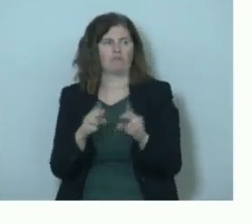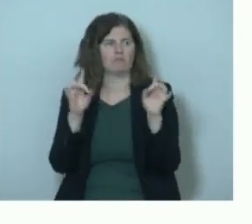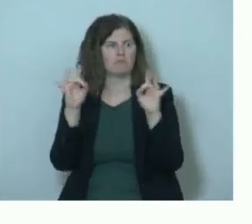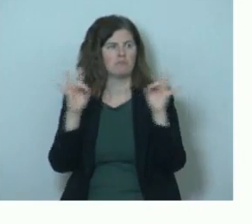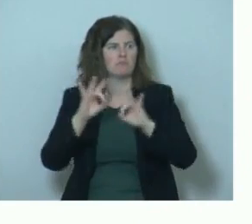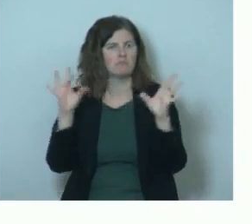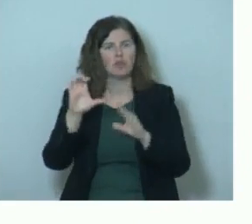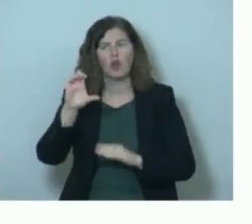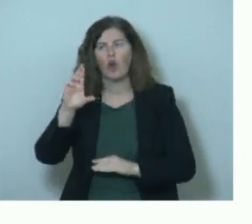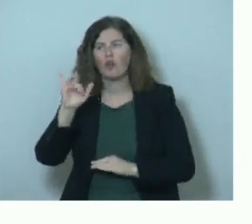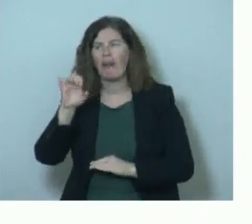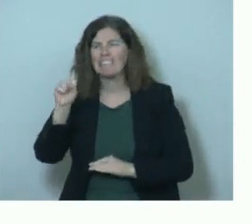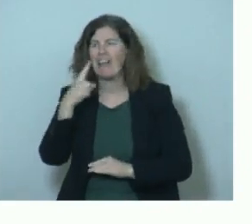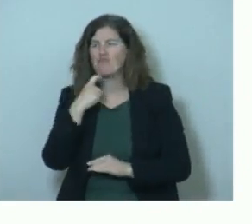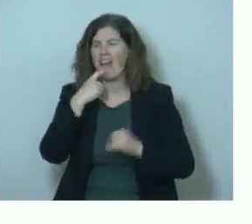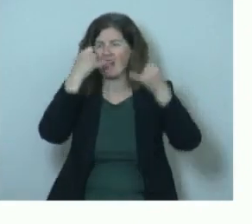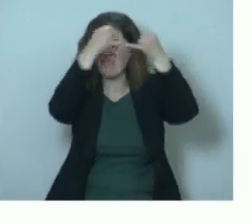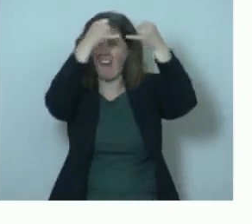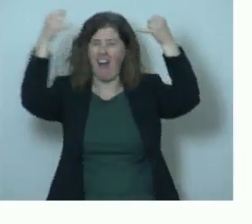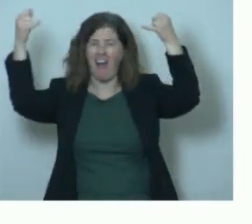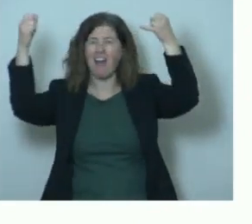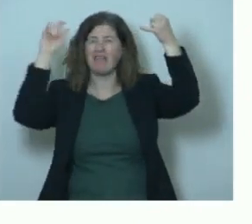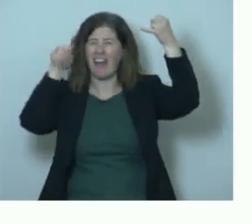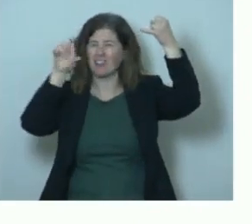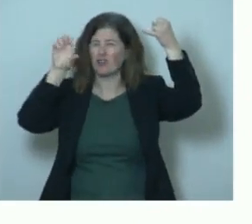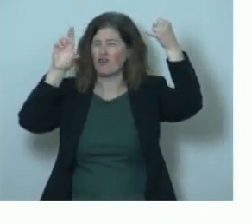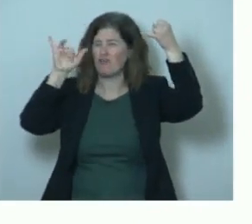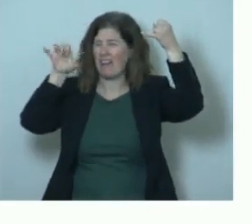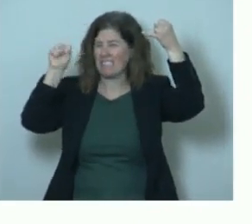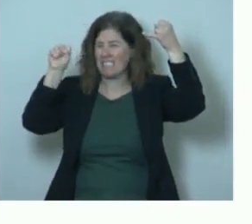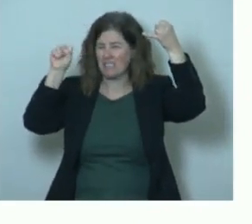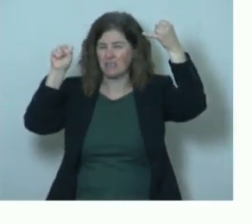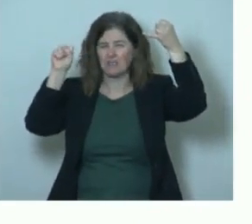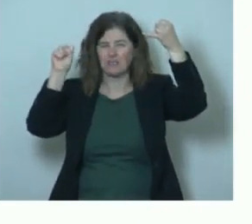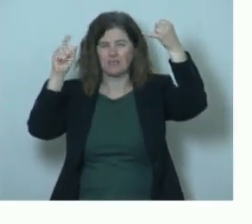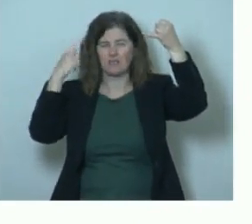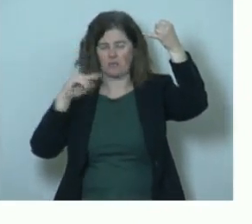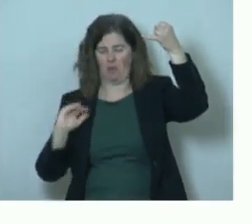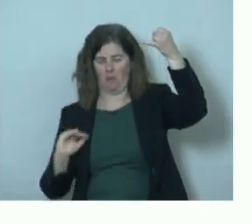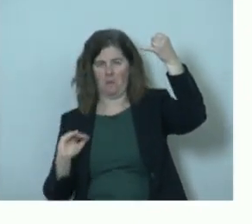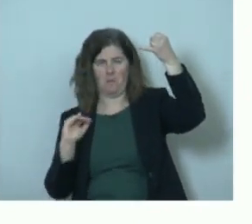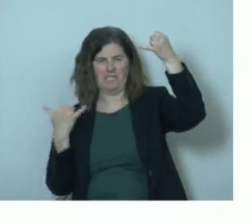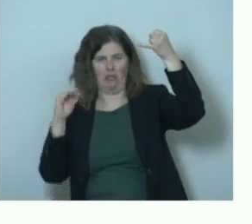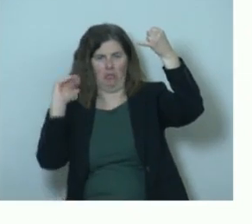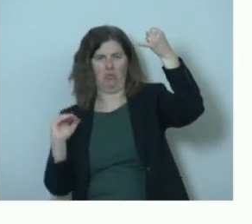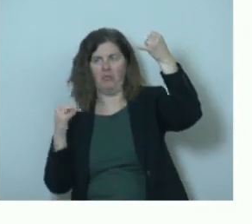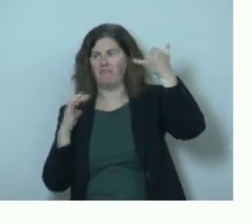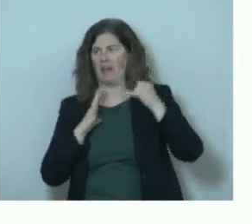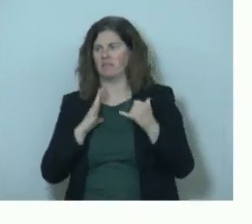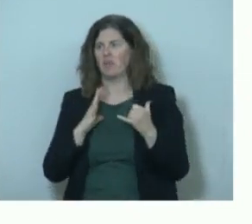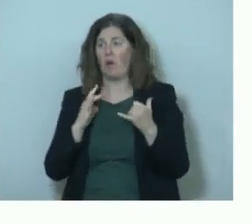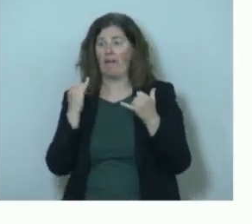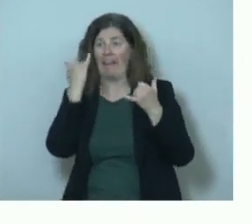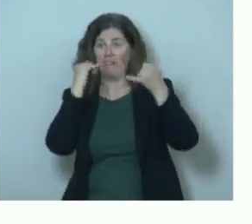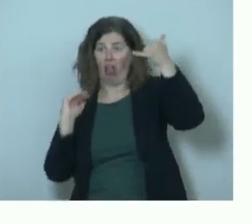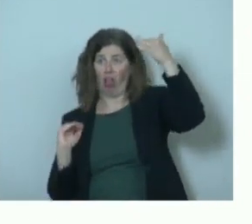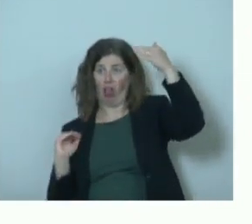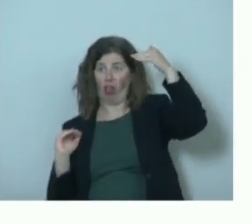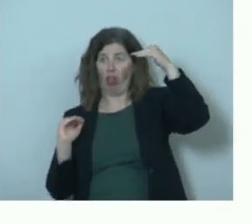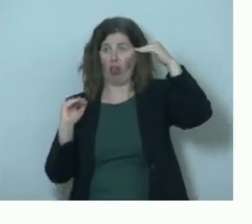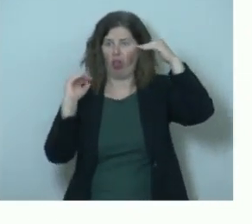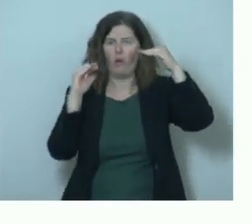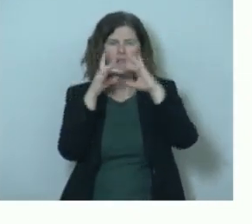WE HAVE A GOOD MARGIN TO GO BEFORE WE GET TO WHAT WE COULD CONSIDER CRISIS CARE WHERE THE SOLID RED LINE IS.